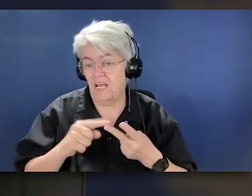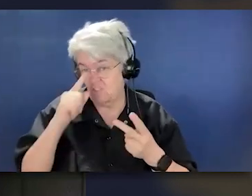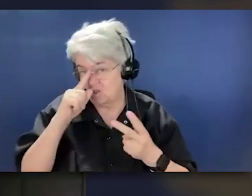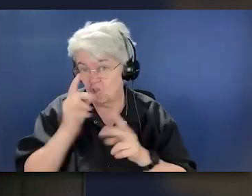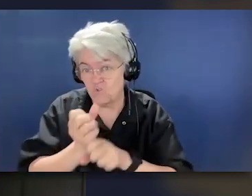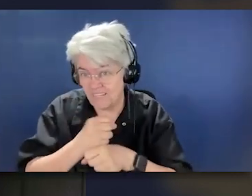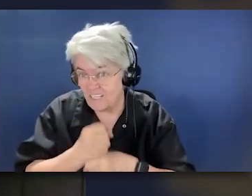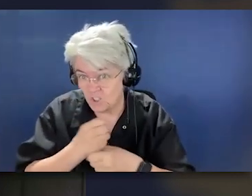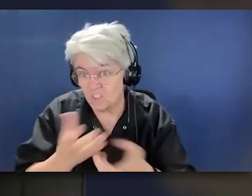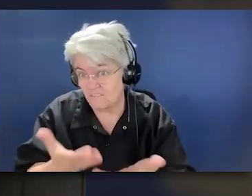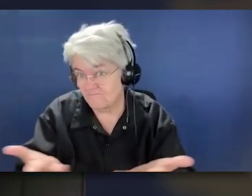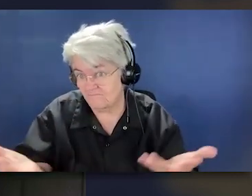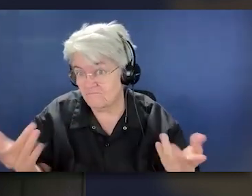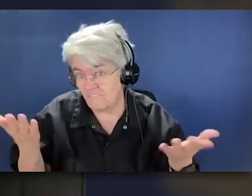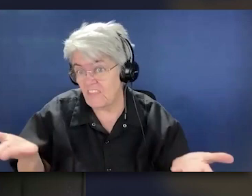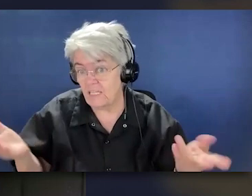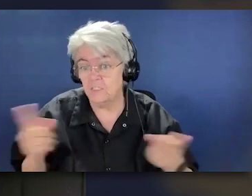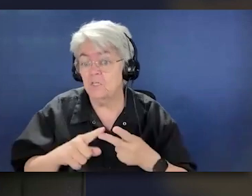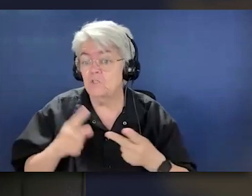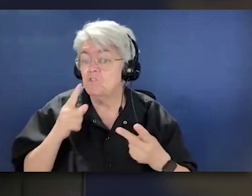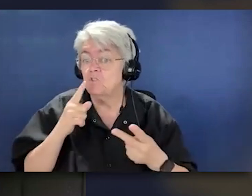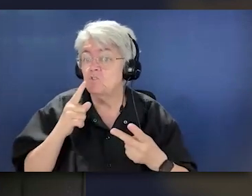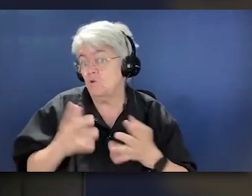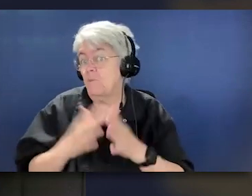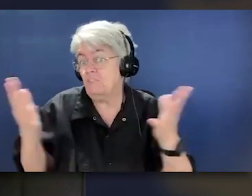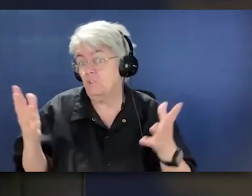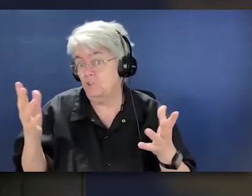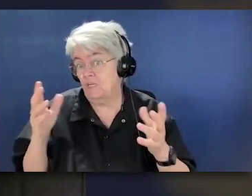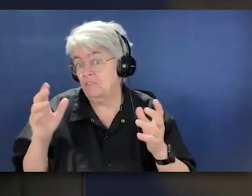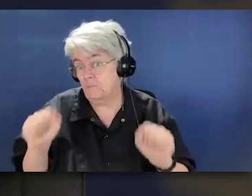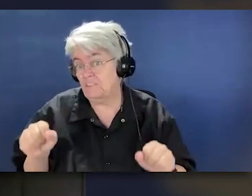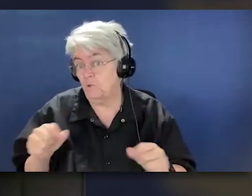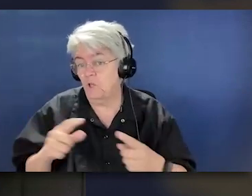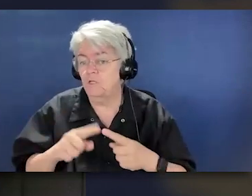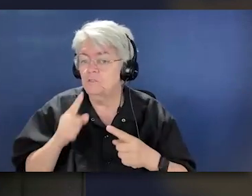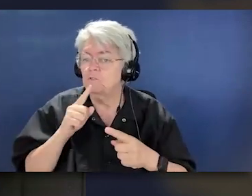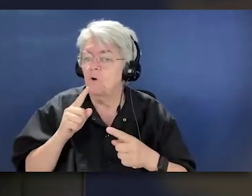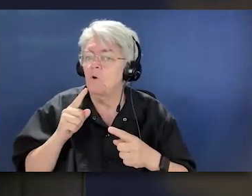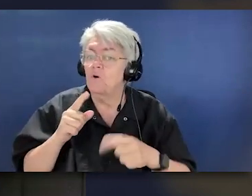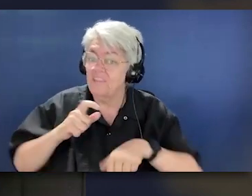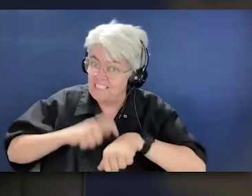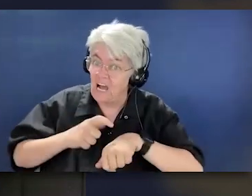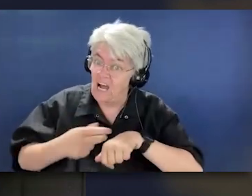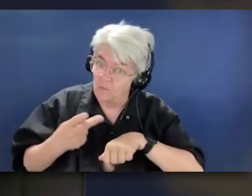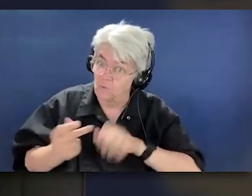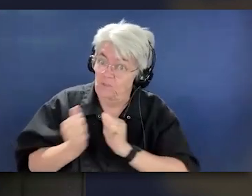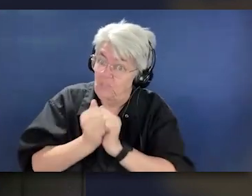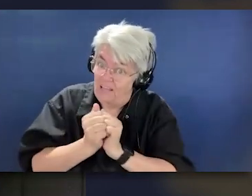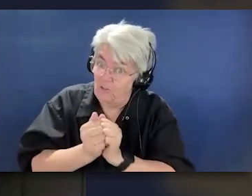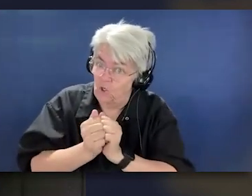of some things, to the extent that I can, to make valuable the time that we have in class. But if